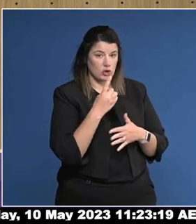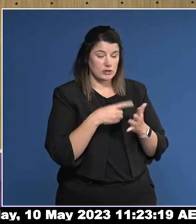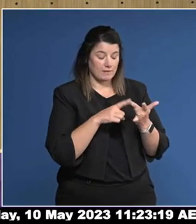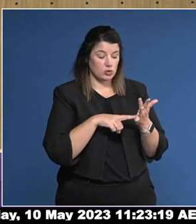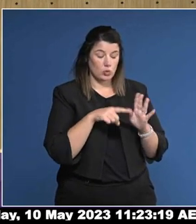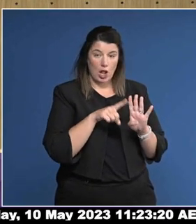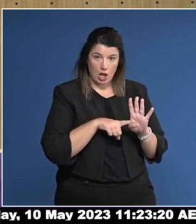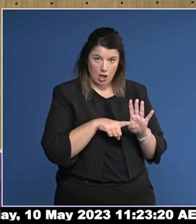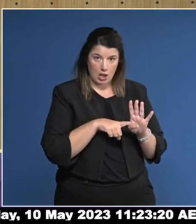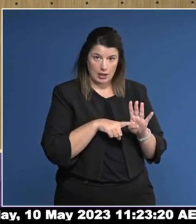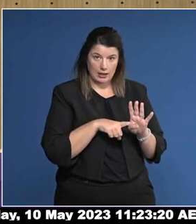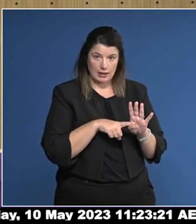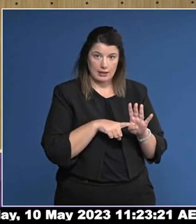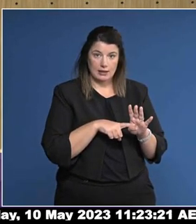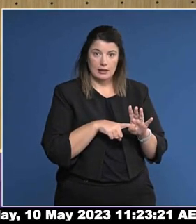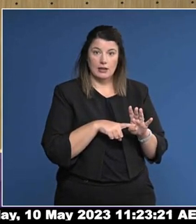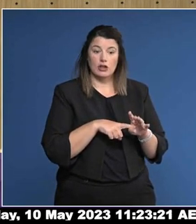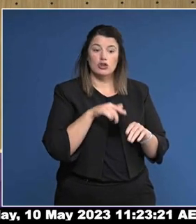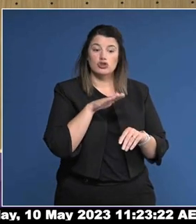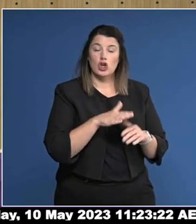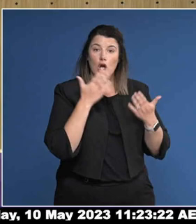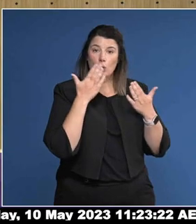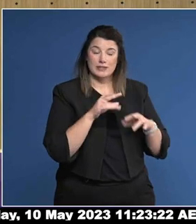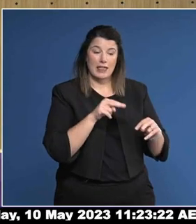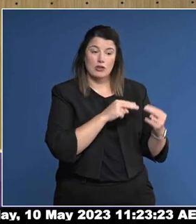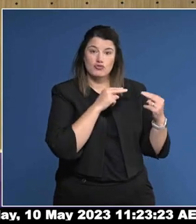that year, the Child Death Review Board came into play? That's correct.